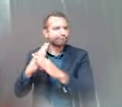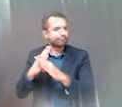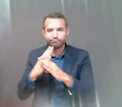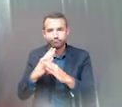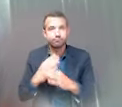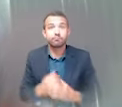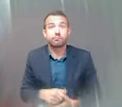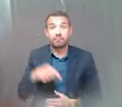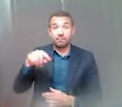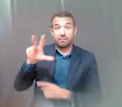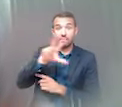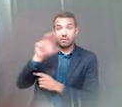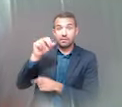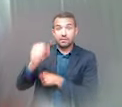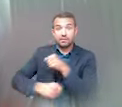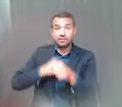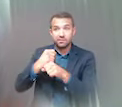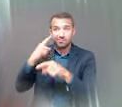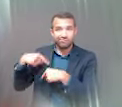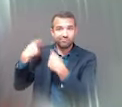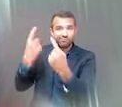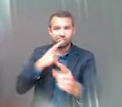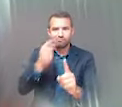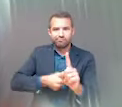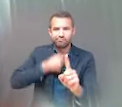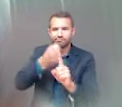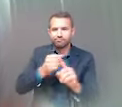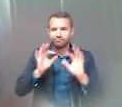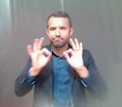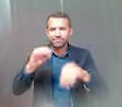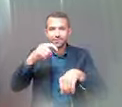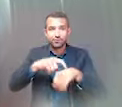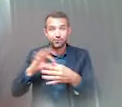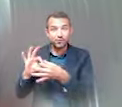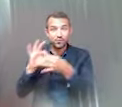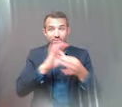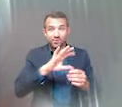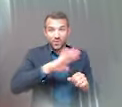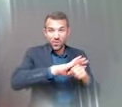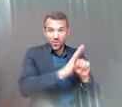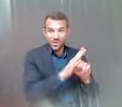we are also navigating the dual pandemics of COVID-19 and systemic racism.